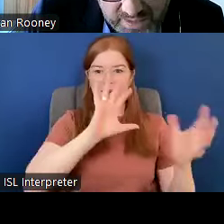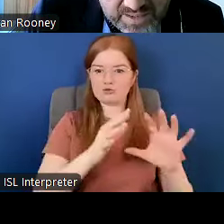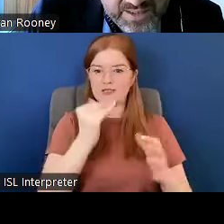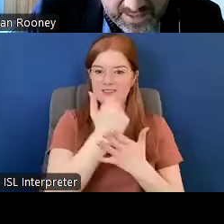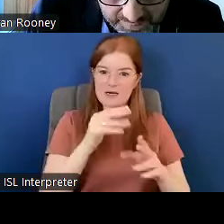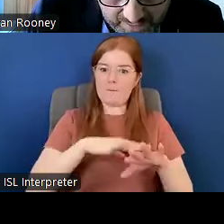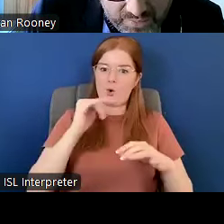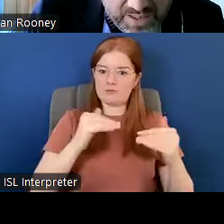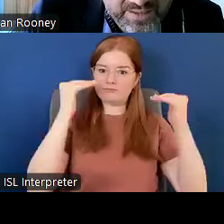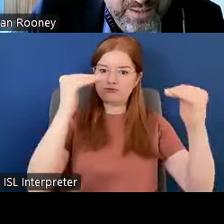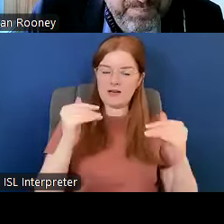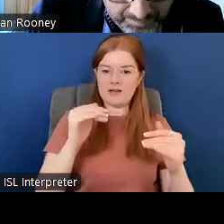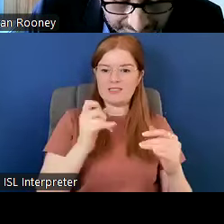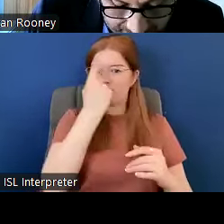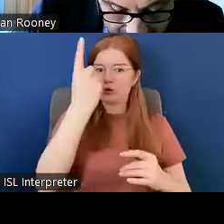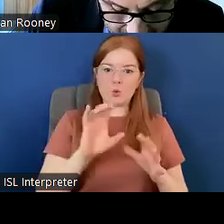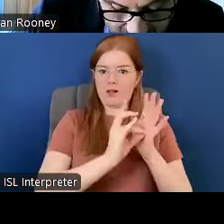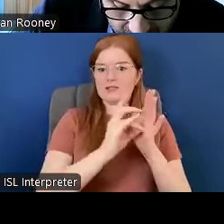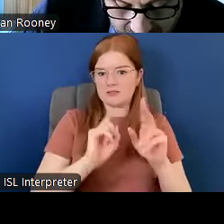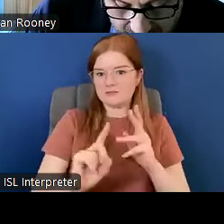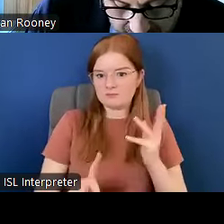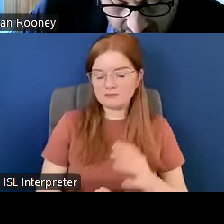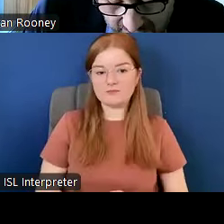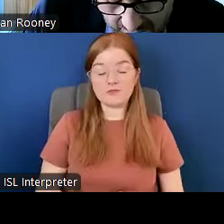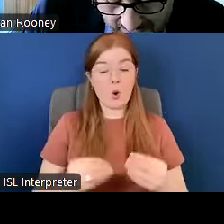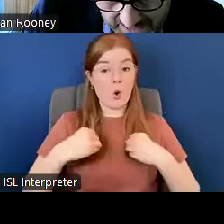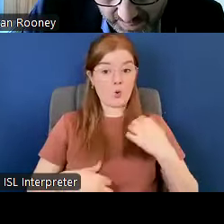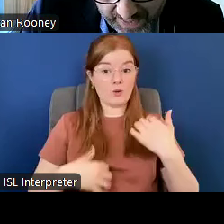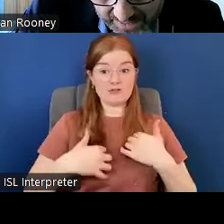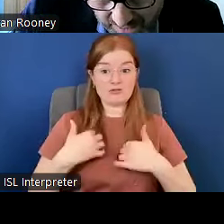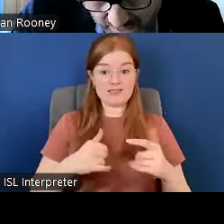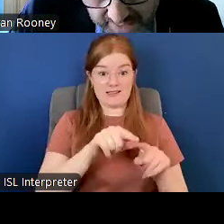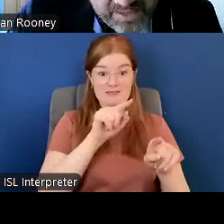qualities like spirituality. Her interest in the medium dated back to her early